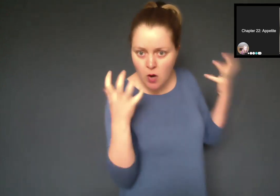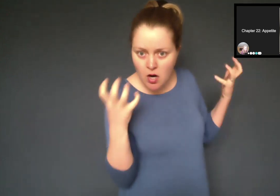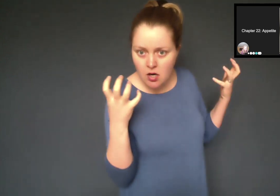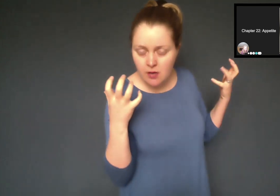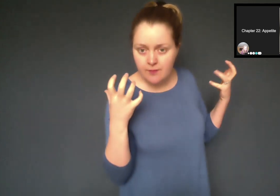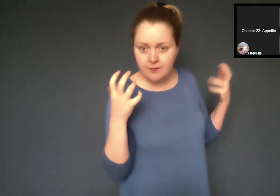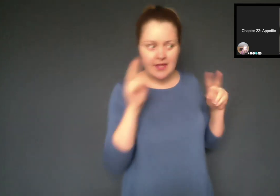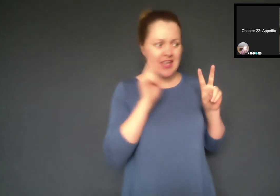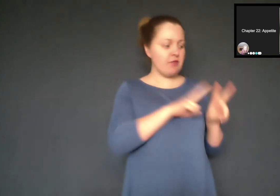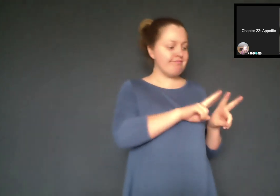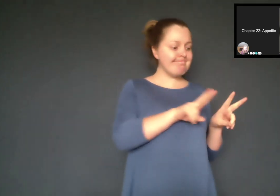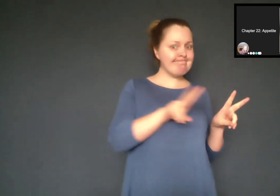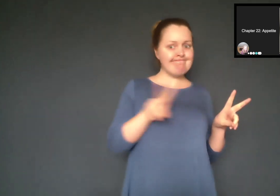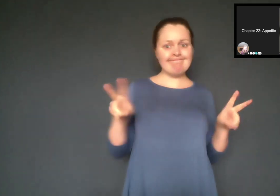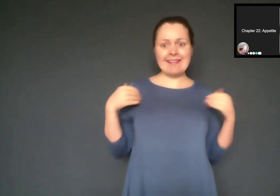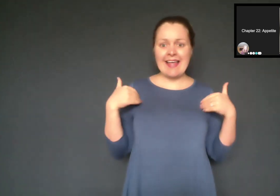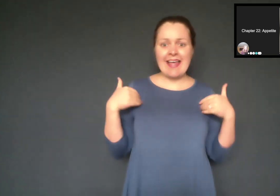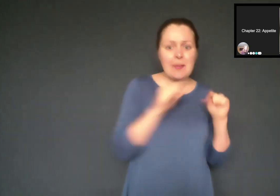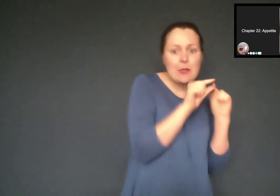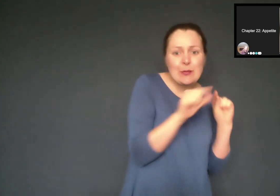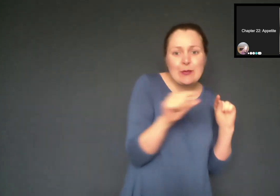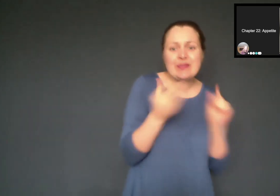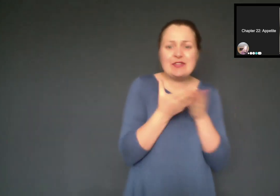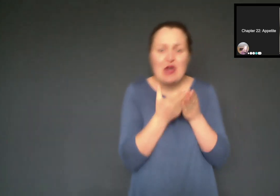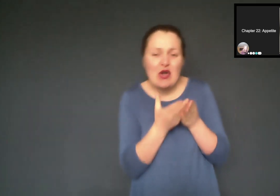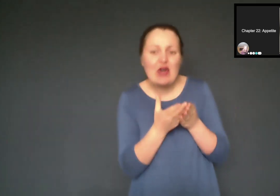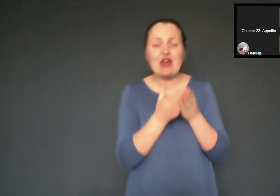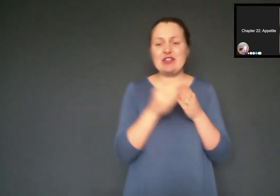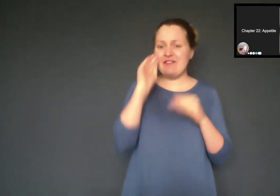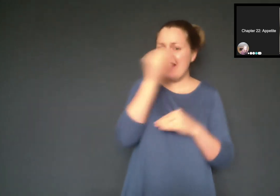he looked at the tiny animals around the ark and the flowers and the food spewing through the